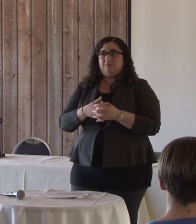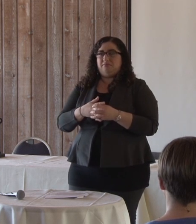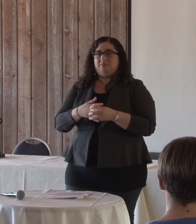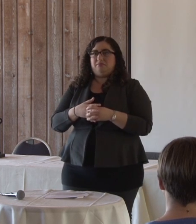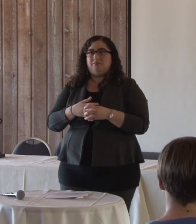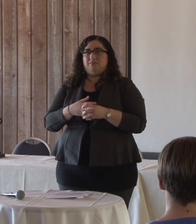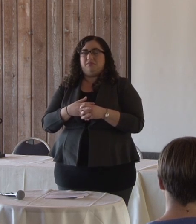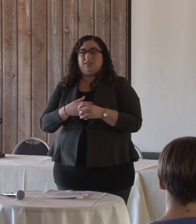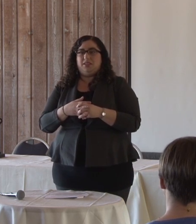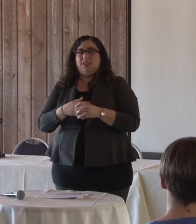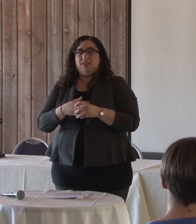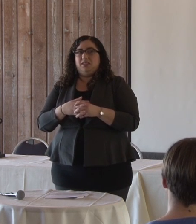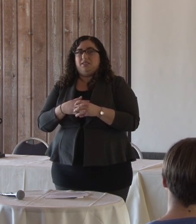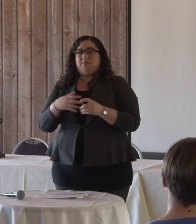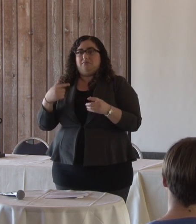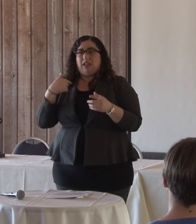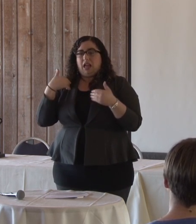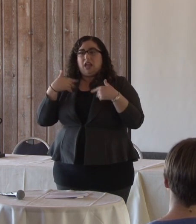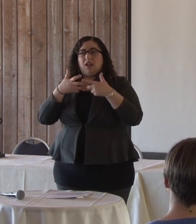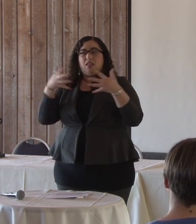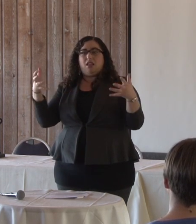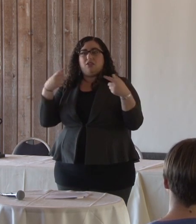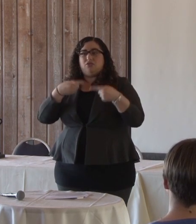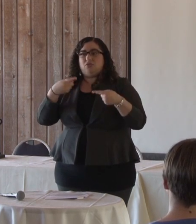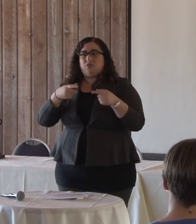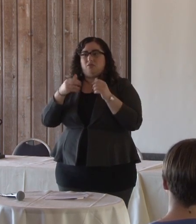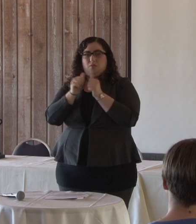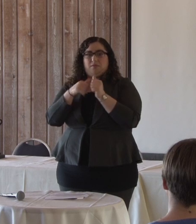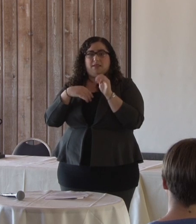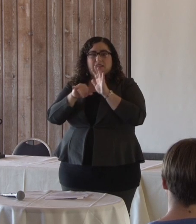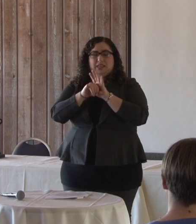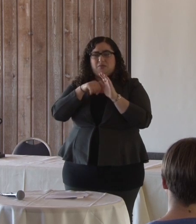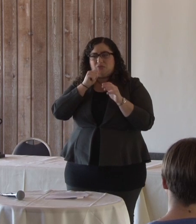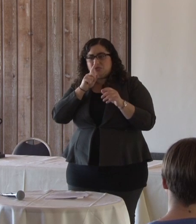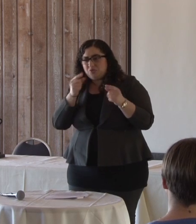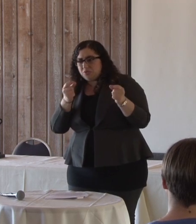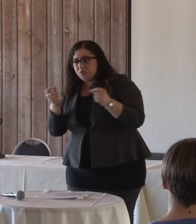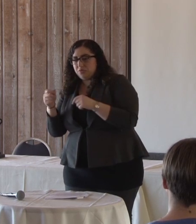Now Because some people are like well, you know what does that even mean.